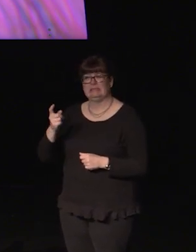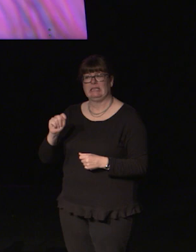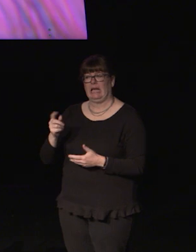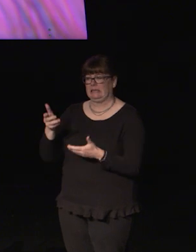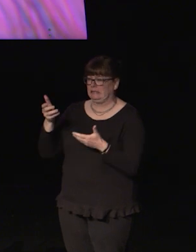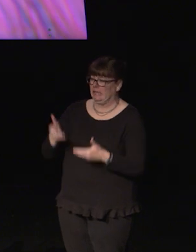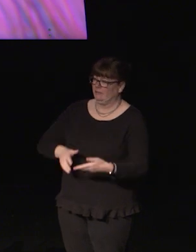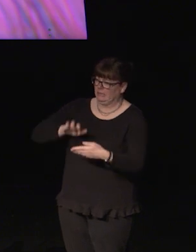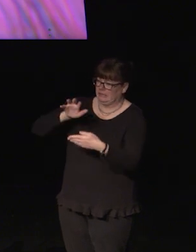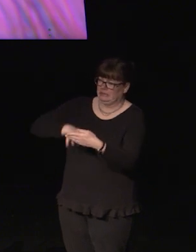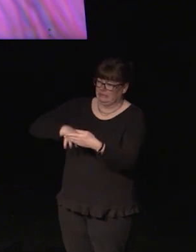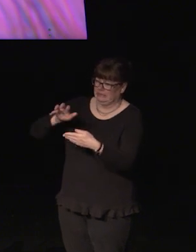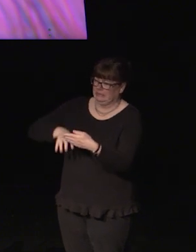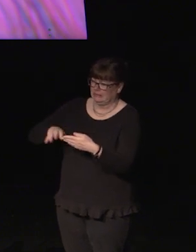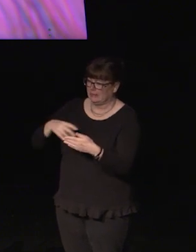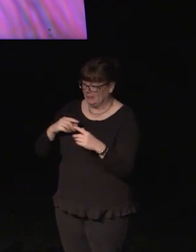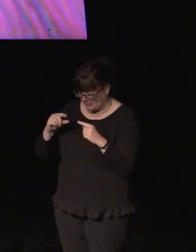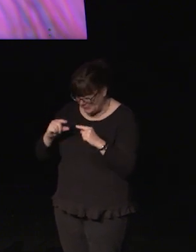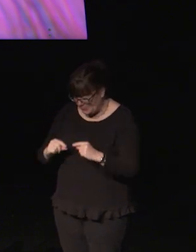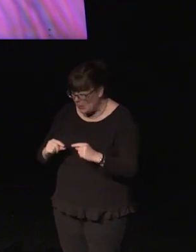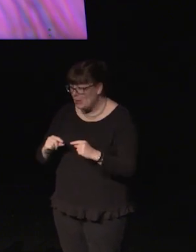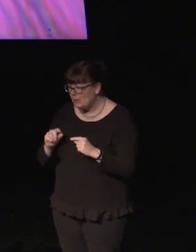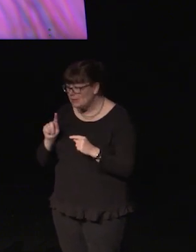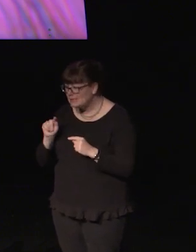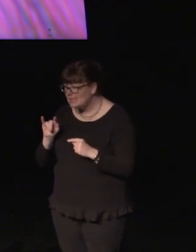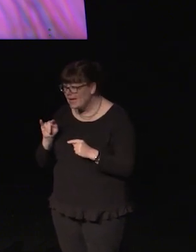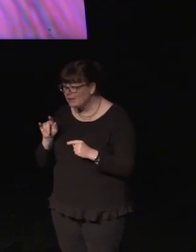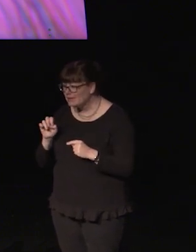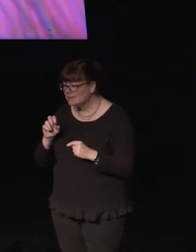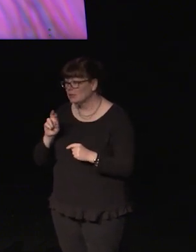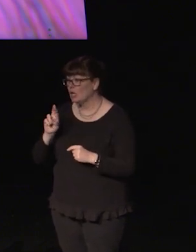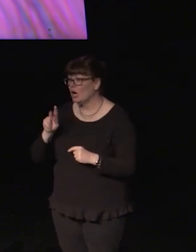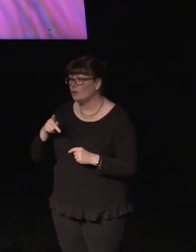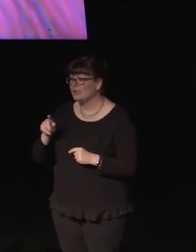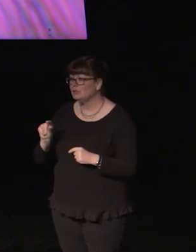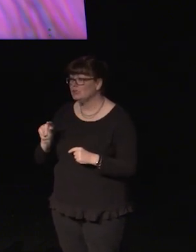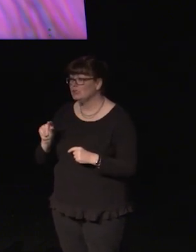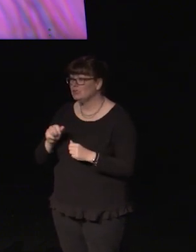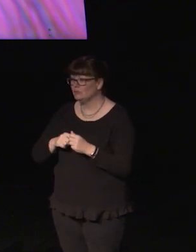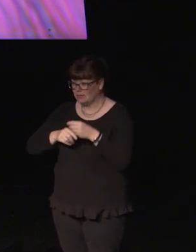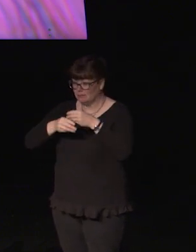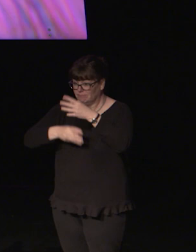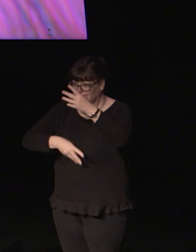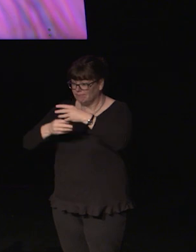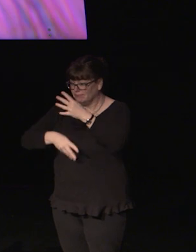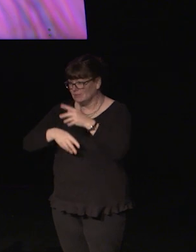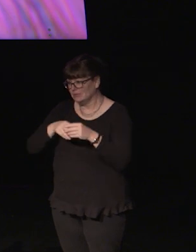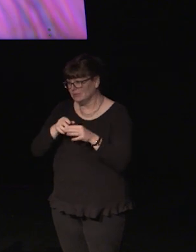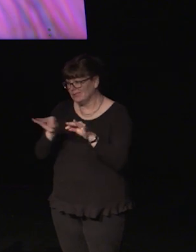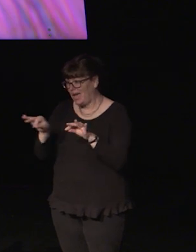I love the smaller titles, like especially text, you know, RPG's that have a lot of text. One thing, I was recently playing